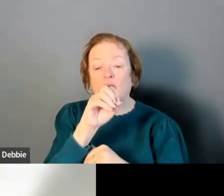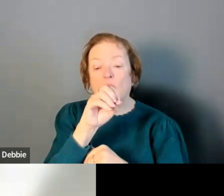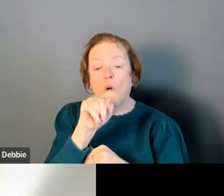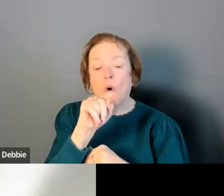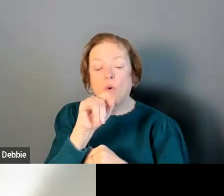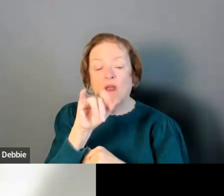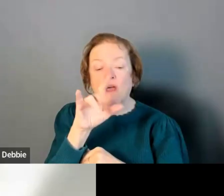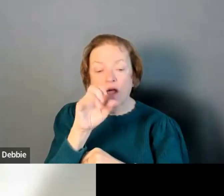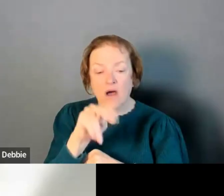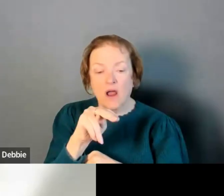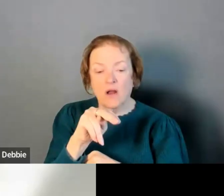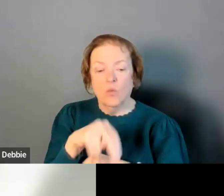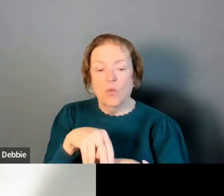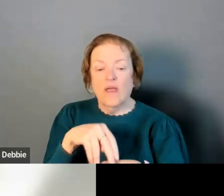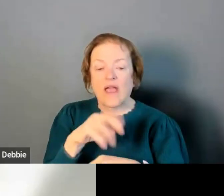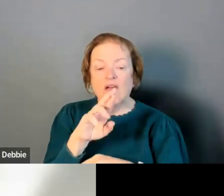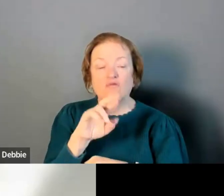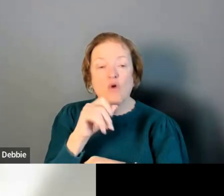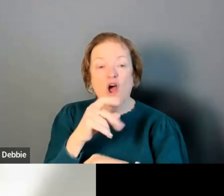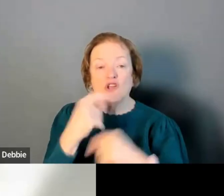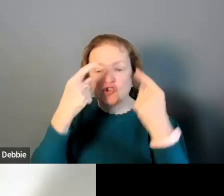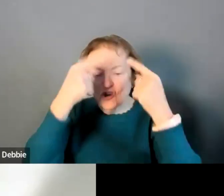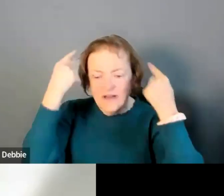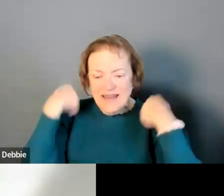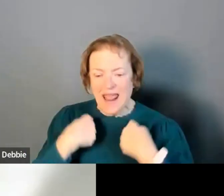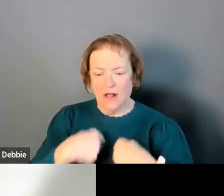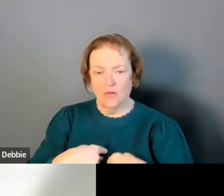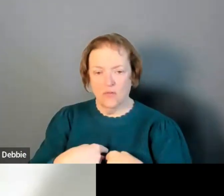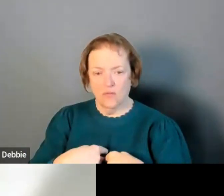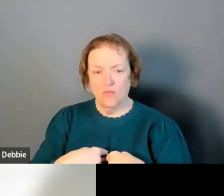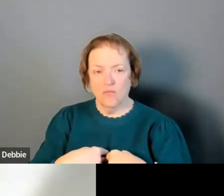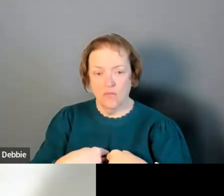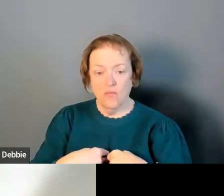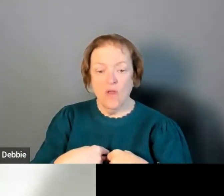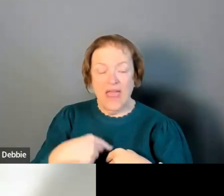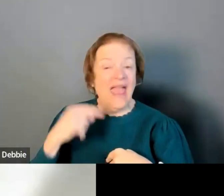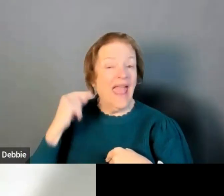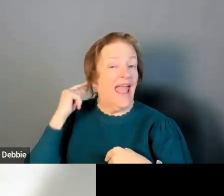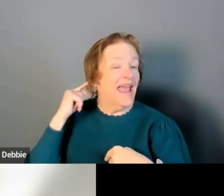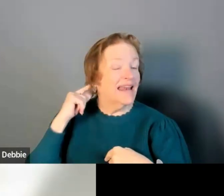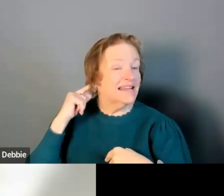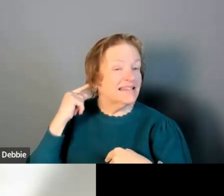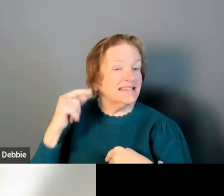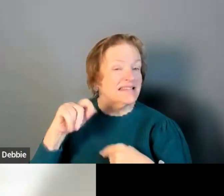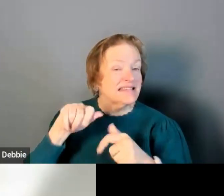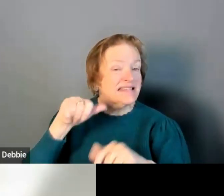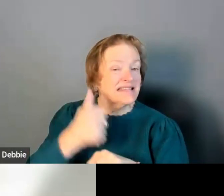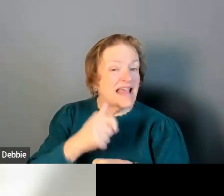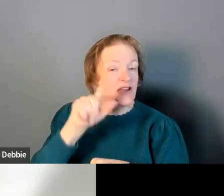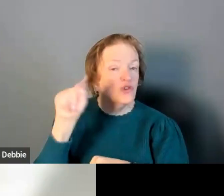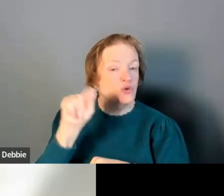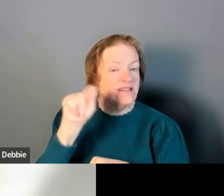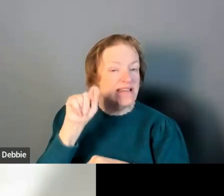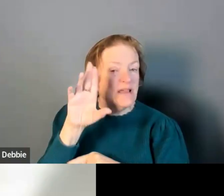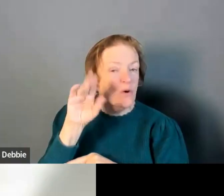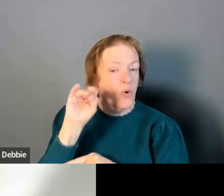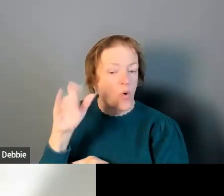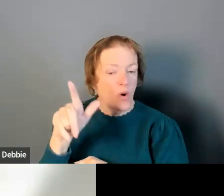and Phonak touchscreen mic. The audiologist set the T-coil, but we are still having issues with connection on a daily basis.